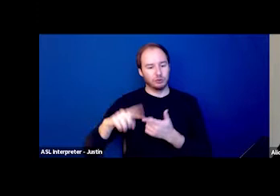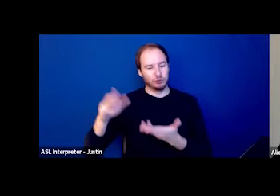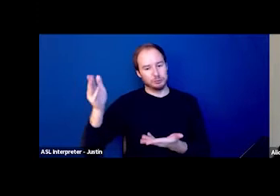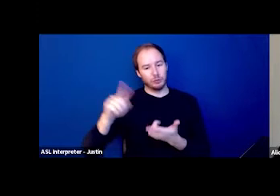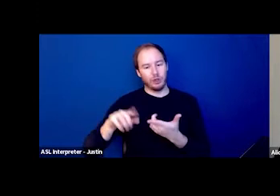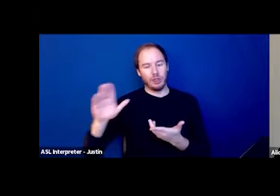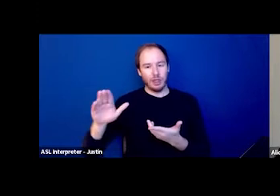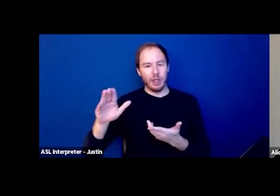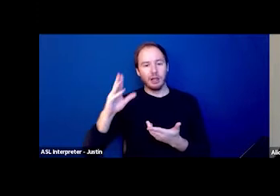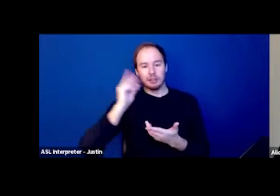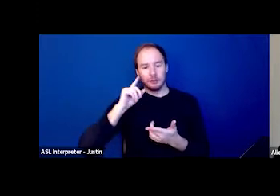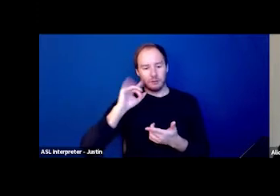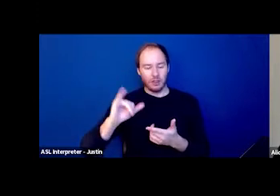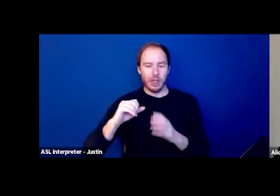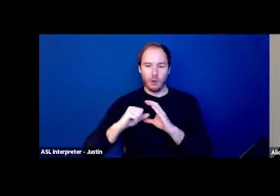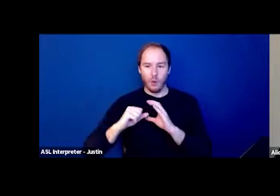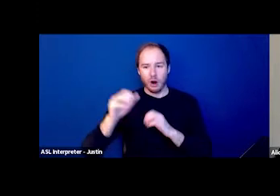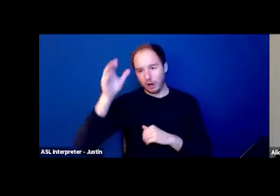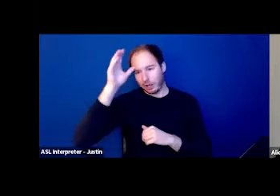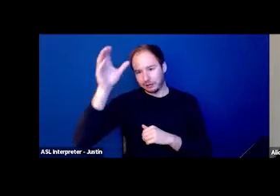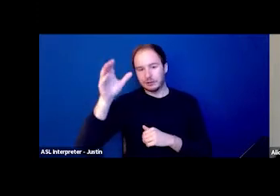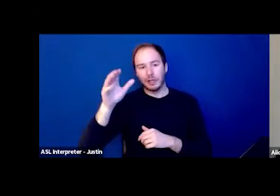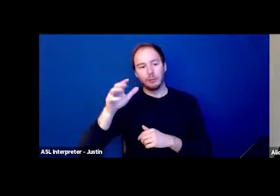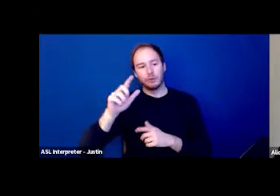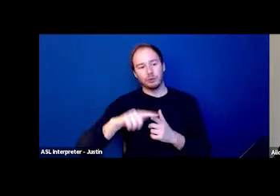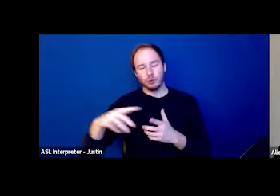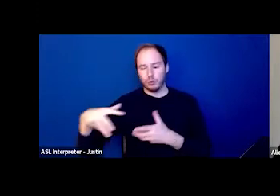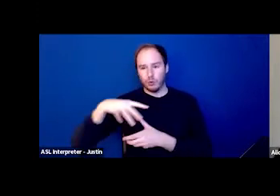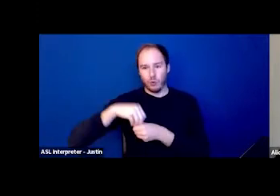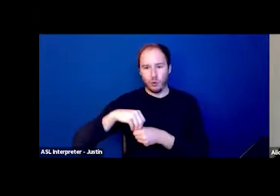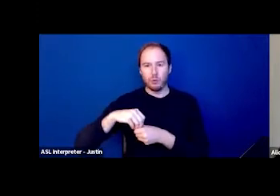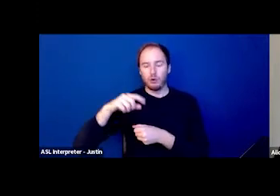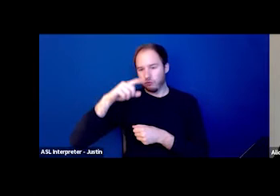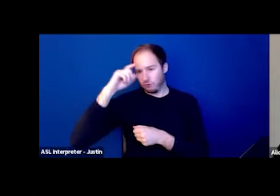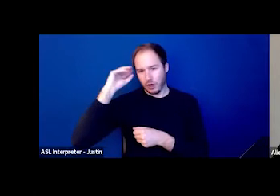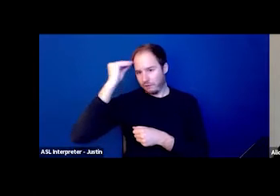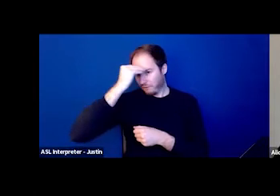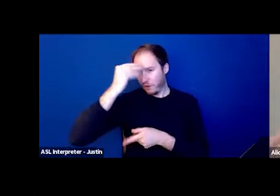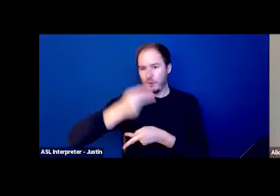with those core concepts of incorporating trauma-informed care into her work, particularly with people